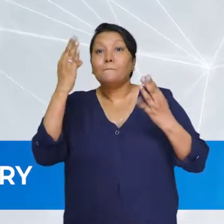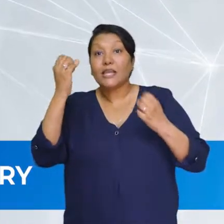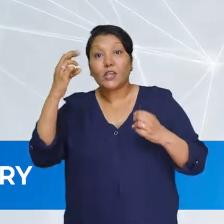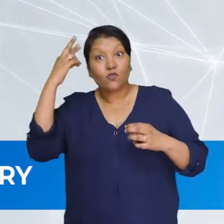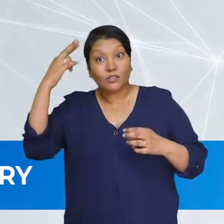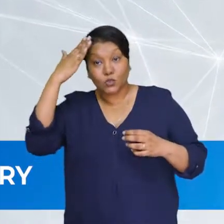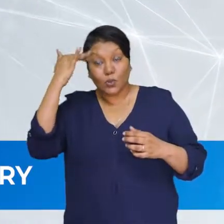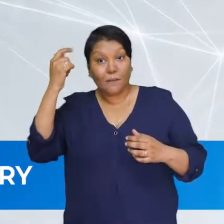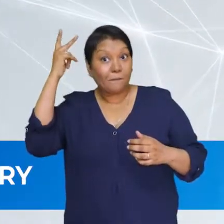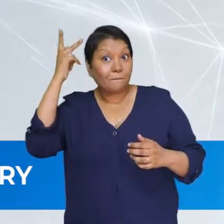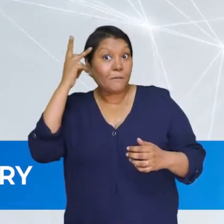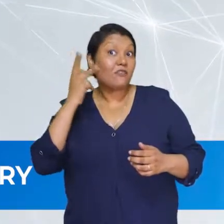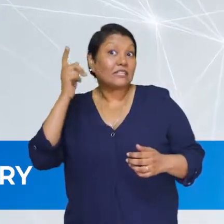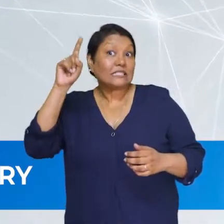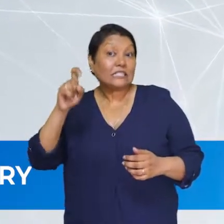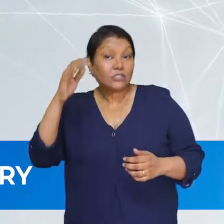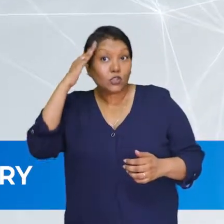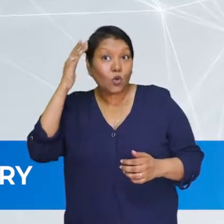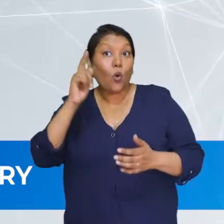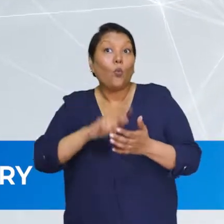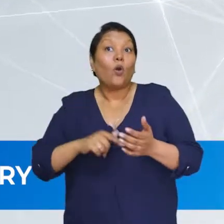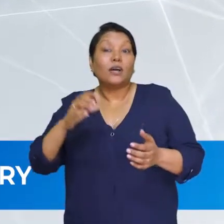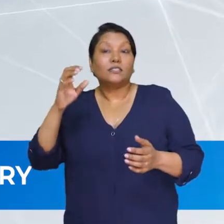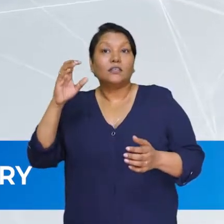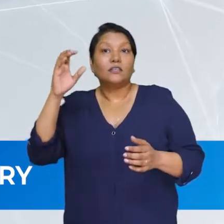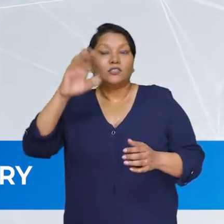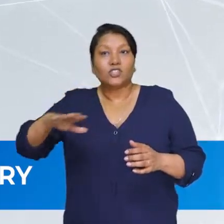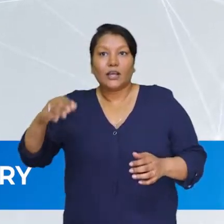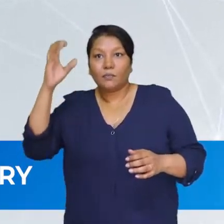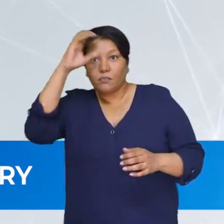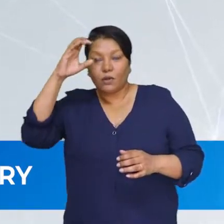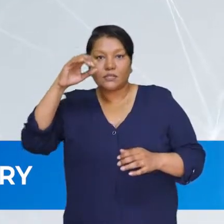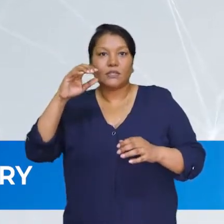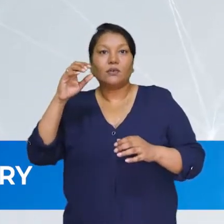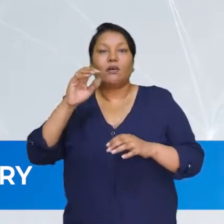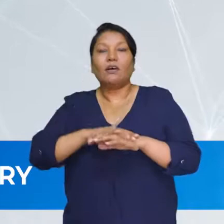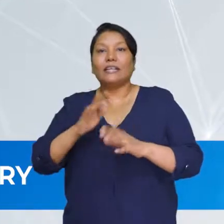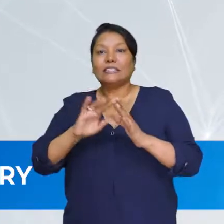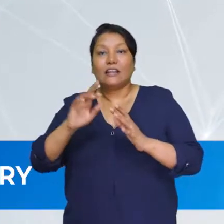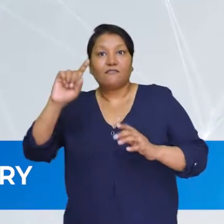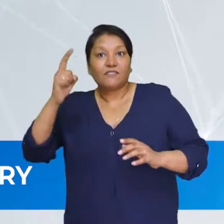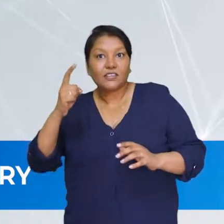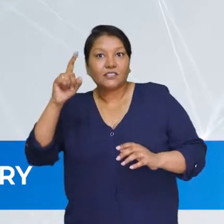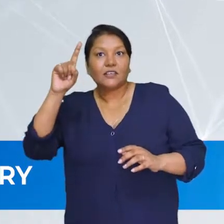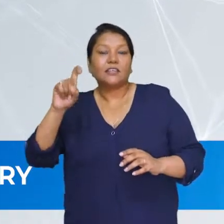to monitor the browsing history of their child. Firstly, to safeguard against viewing websites